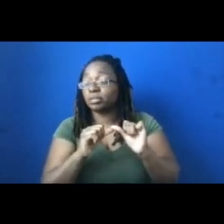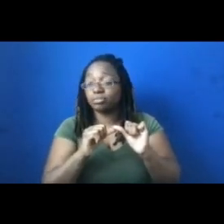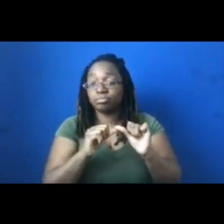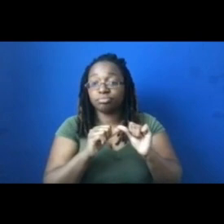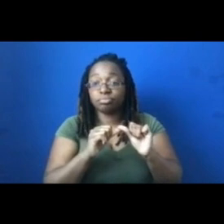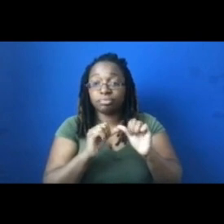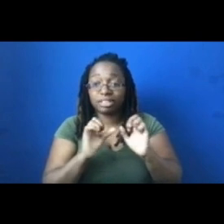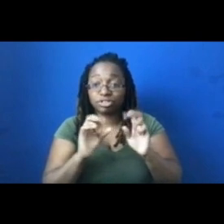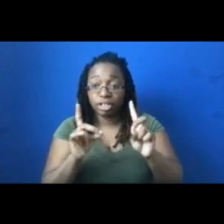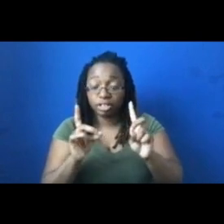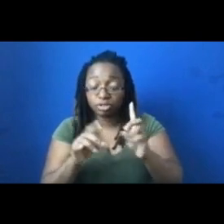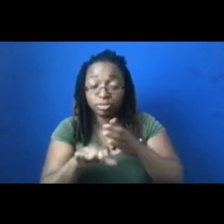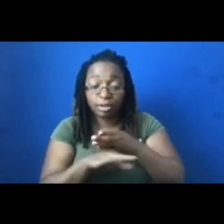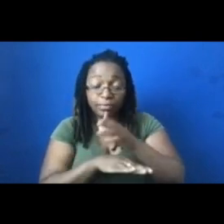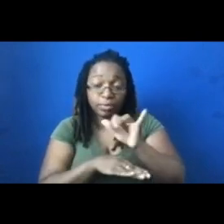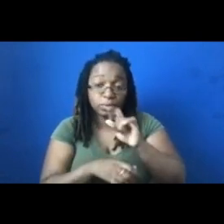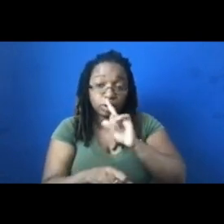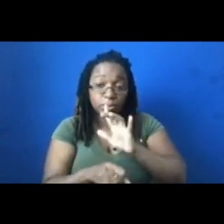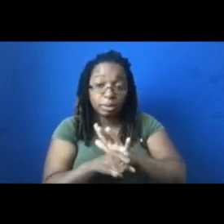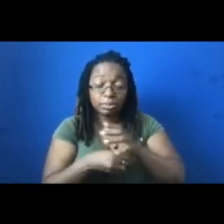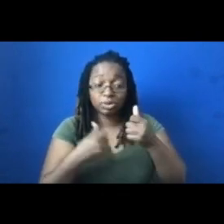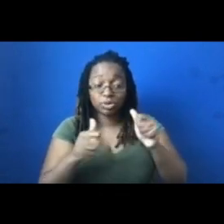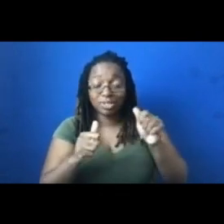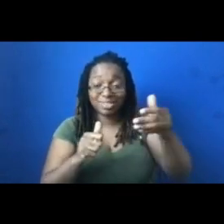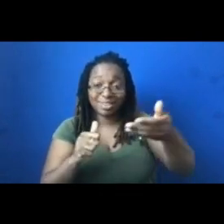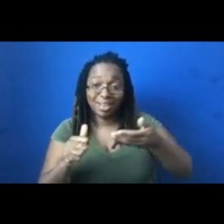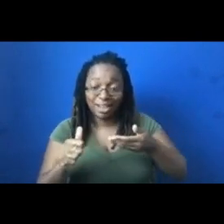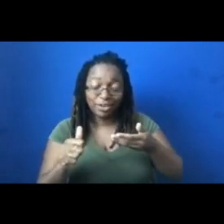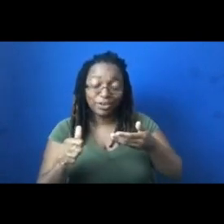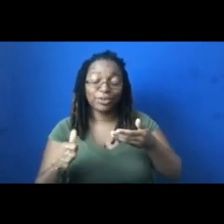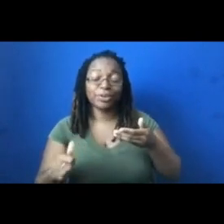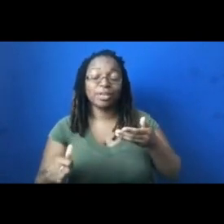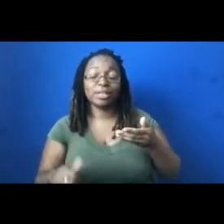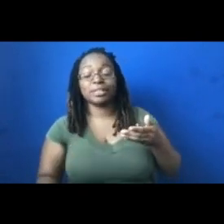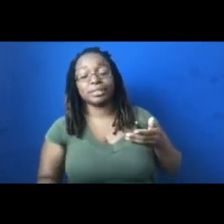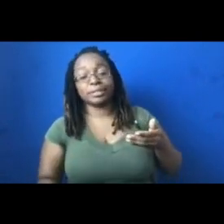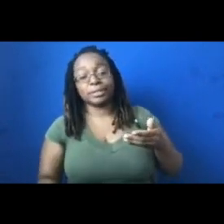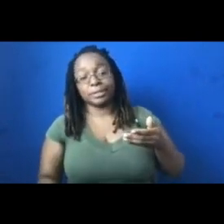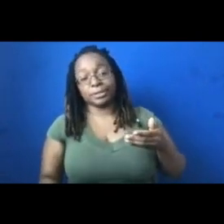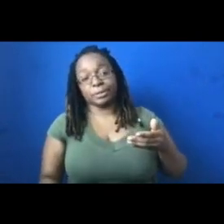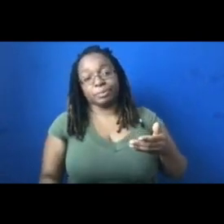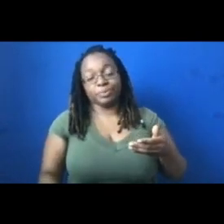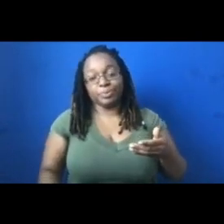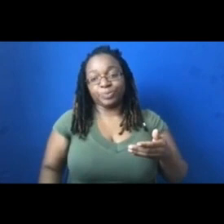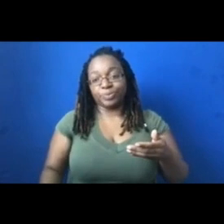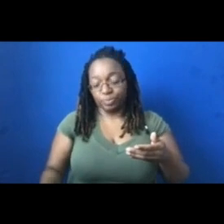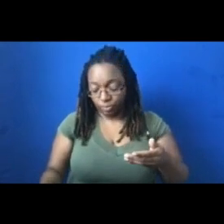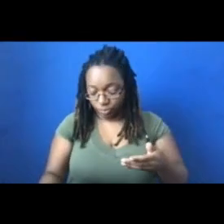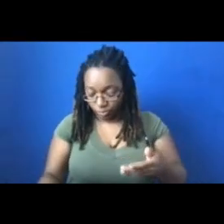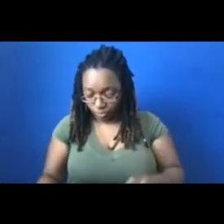those commitments to hire have expired, a case can be made that